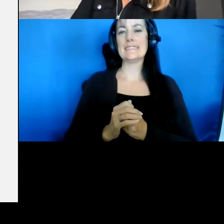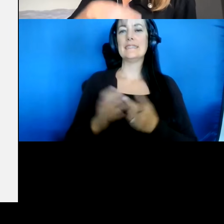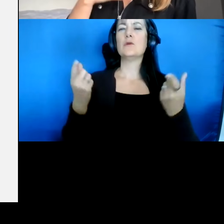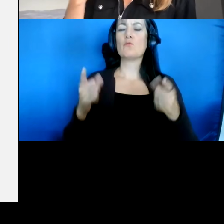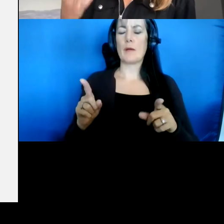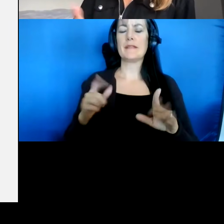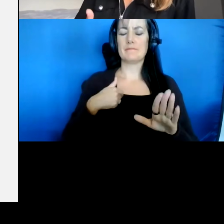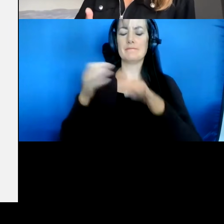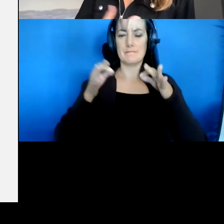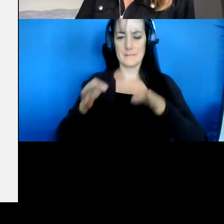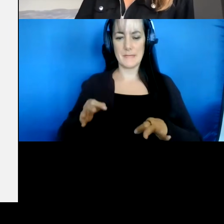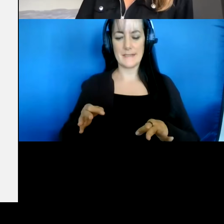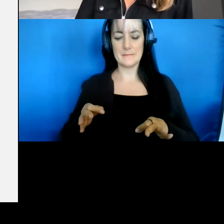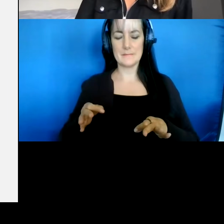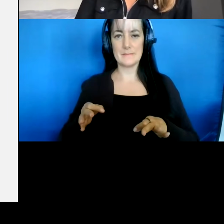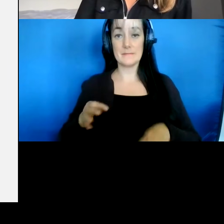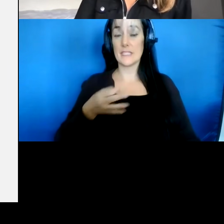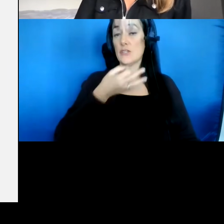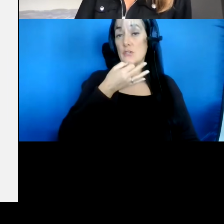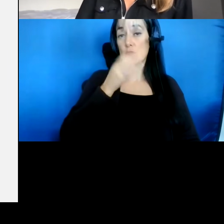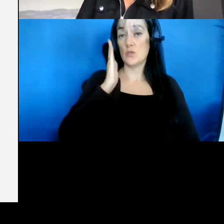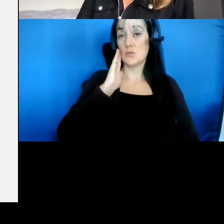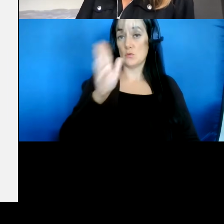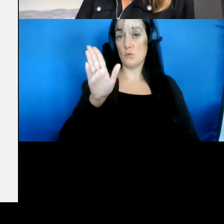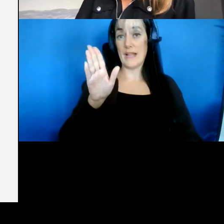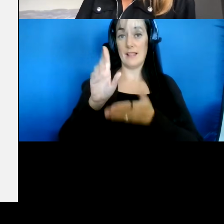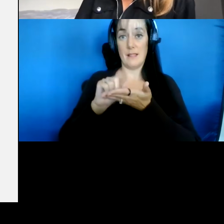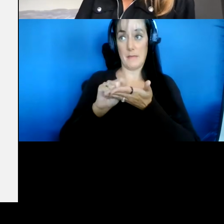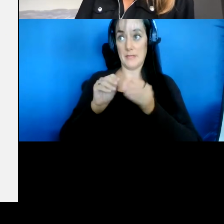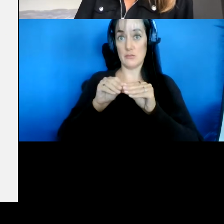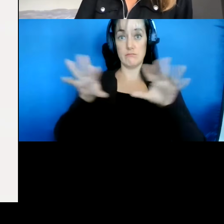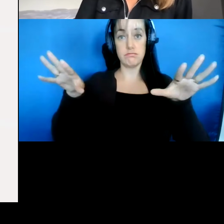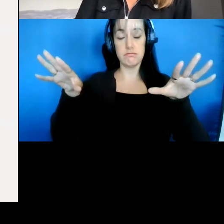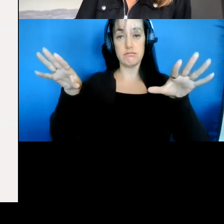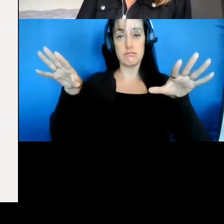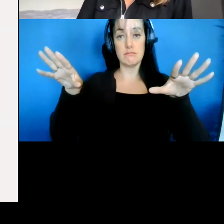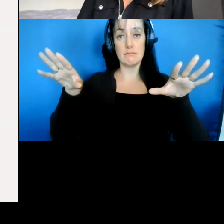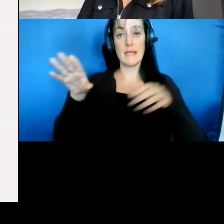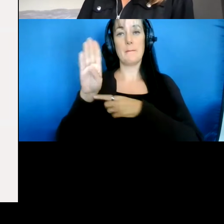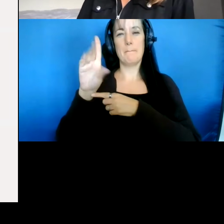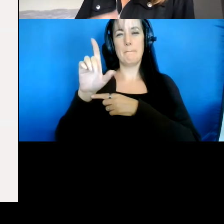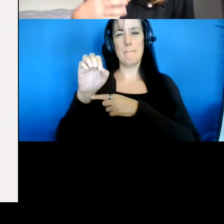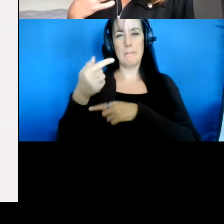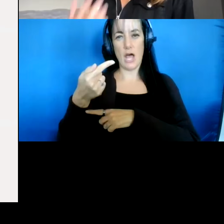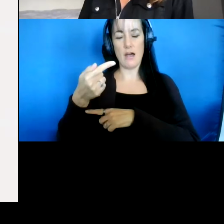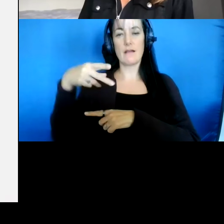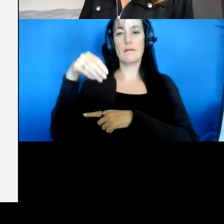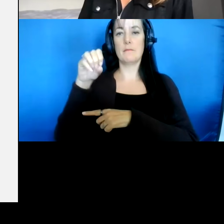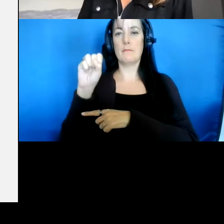to publish a series of blog posts called Designing For, where we talk about the challenges that